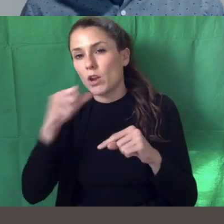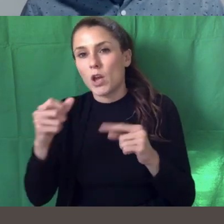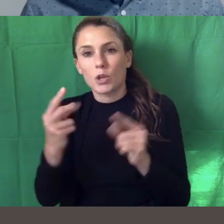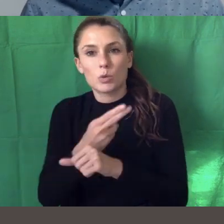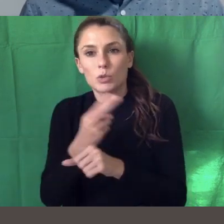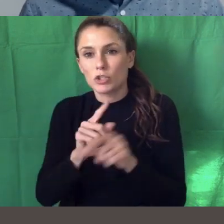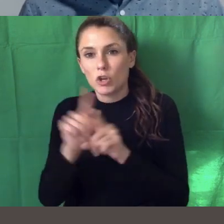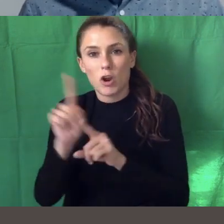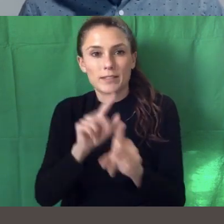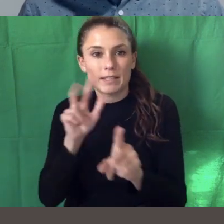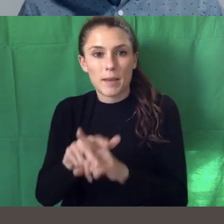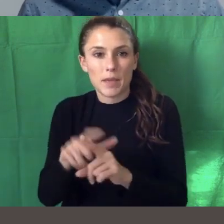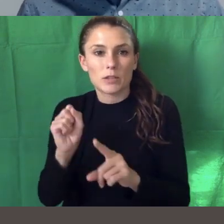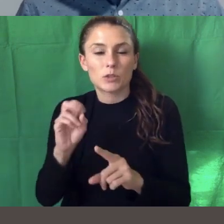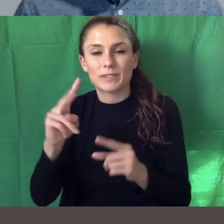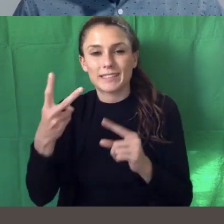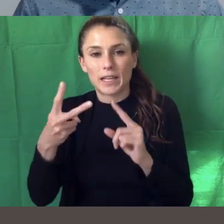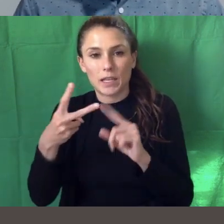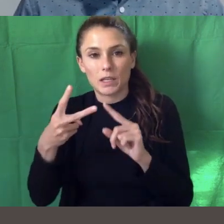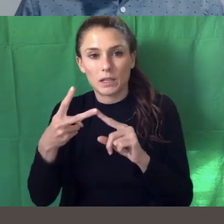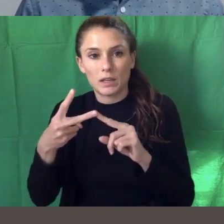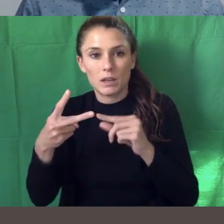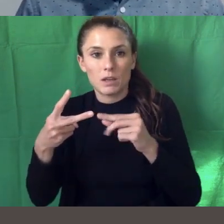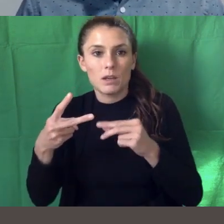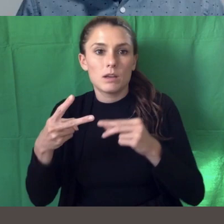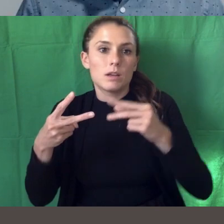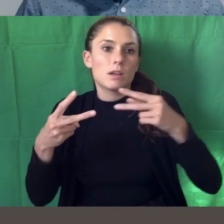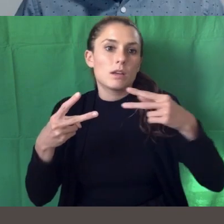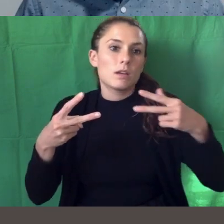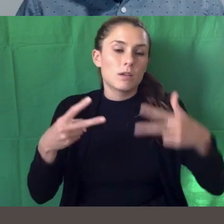So we jump to the second branch. We check out what this rule means.